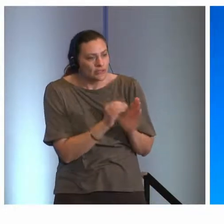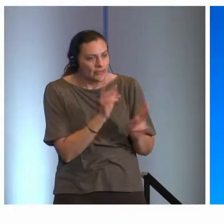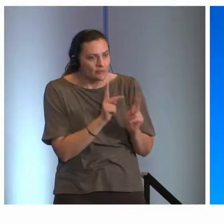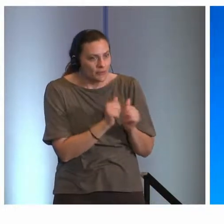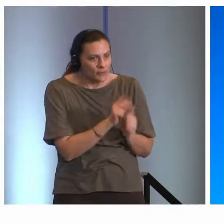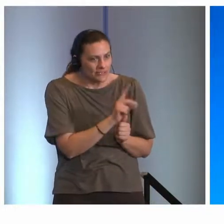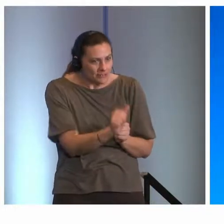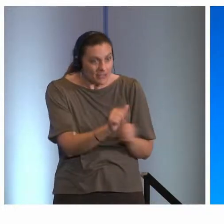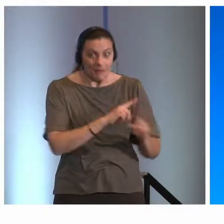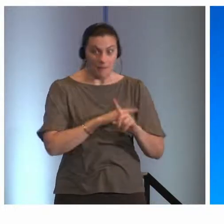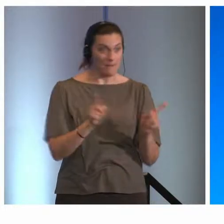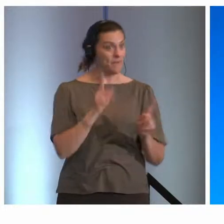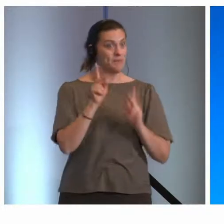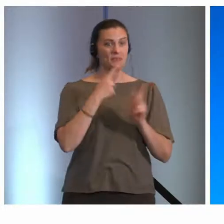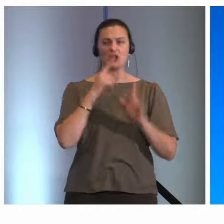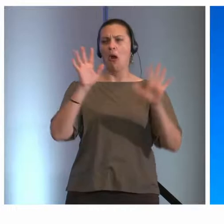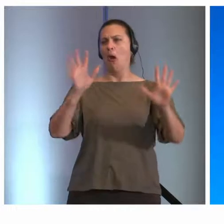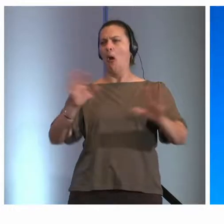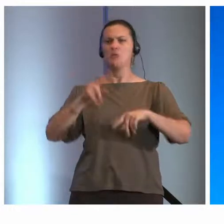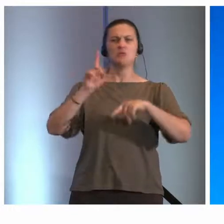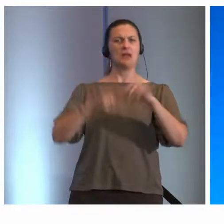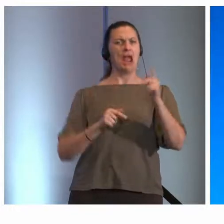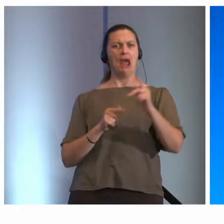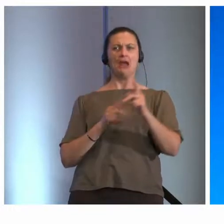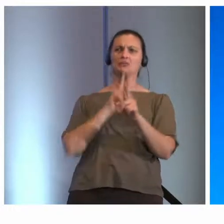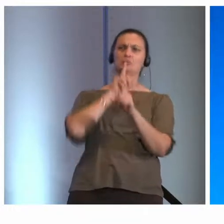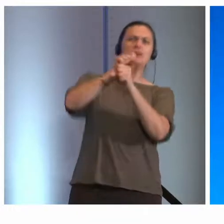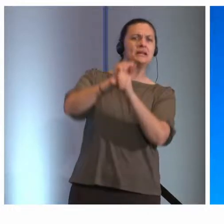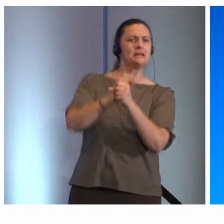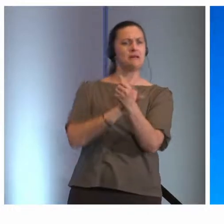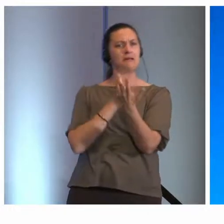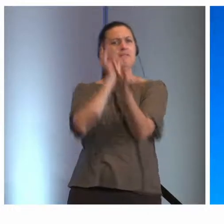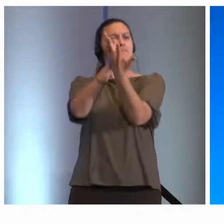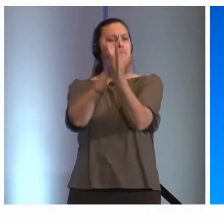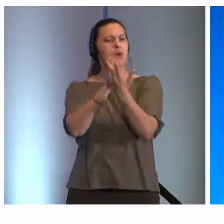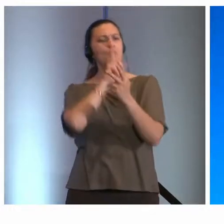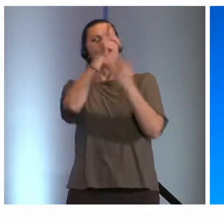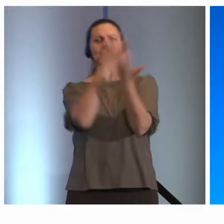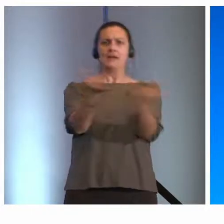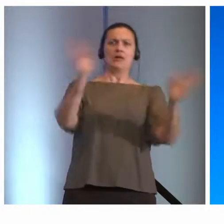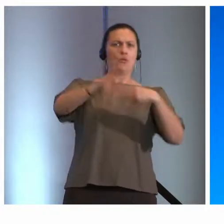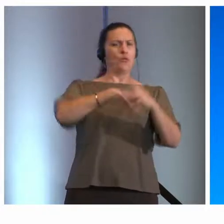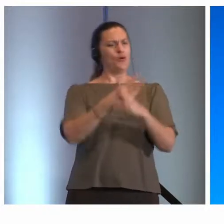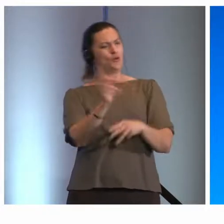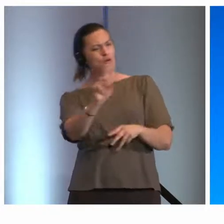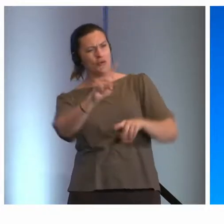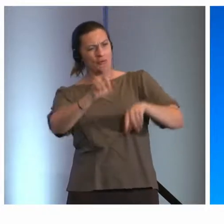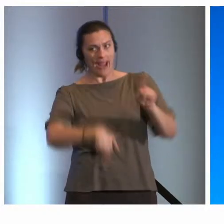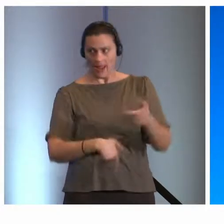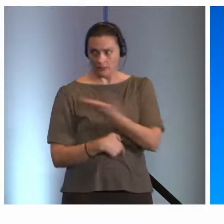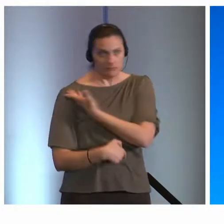authentically cast people with disabilities and only 1% of writers with disabilities -- we just shattered that myth because this was 100% of people with disabilities.